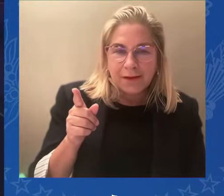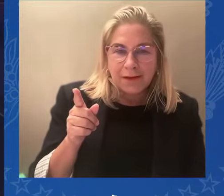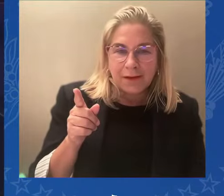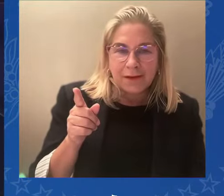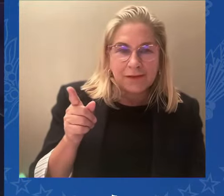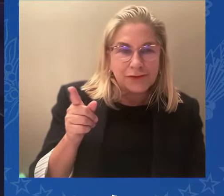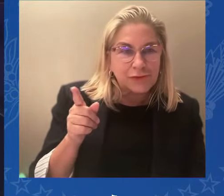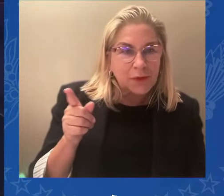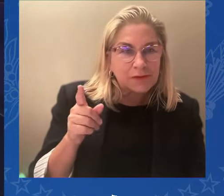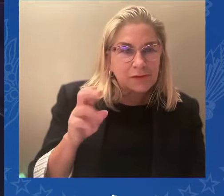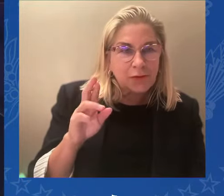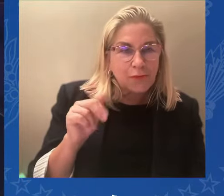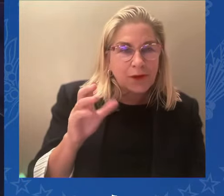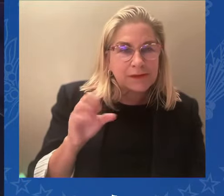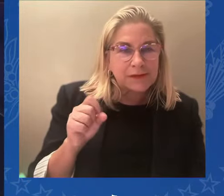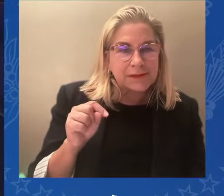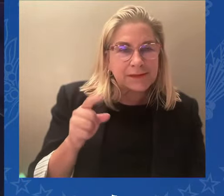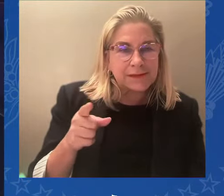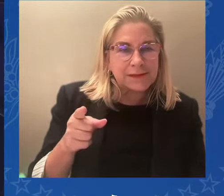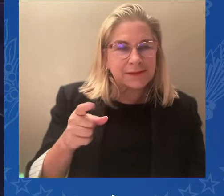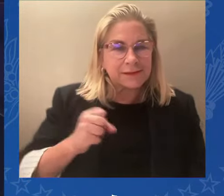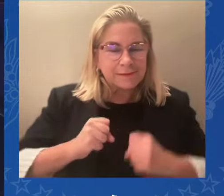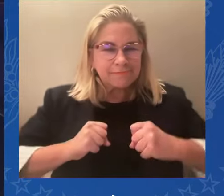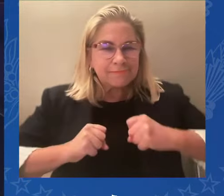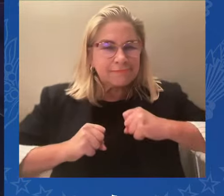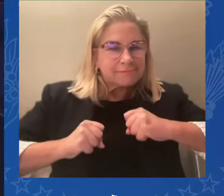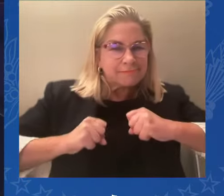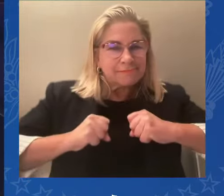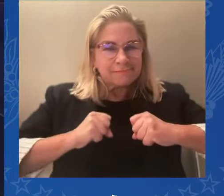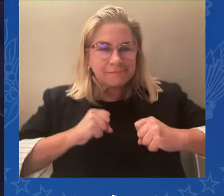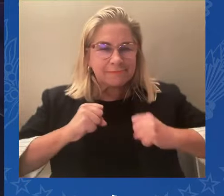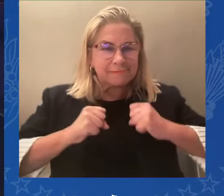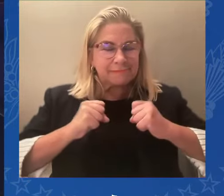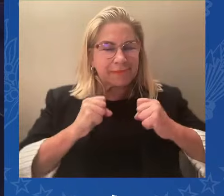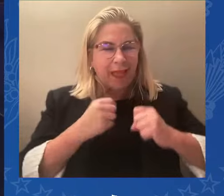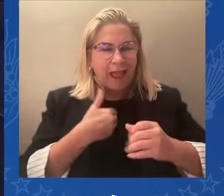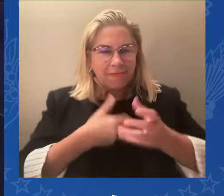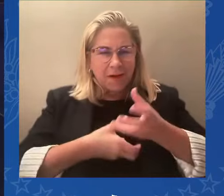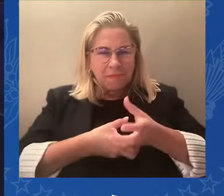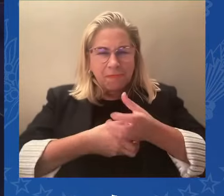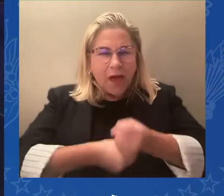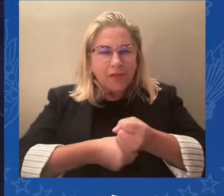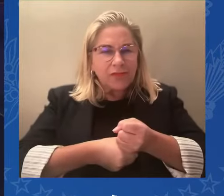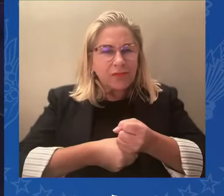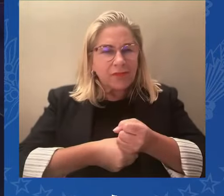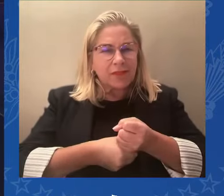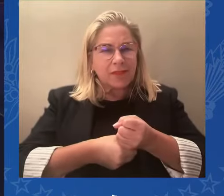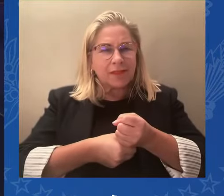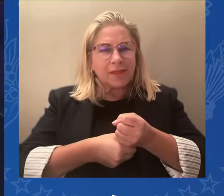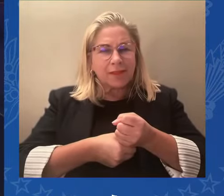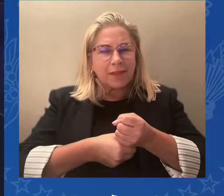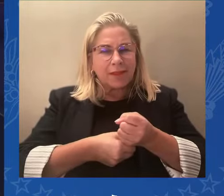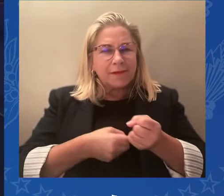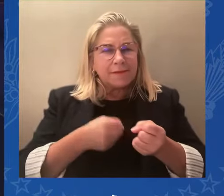In the course of the last 50 years, I’ve seen those seeds weather storm and strife and blossom into something amazing.